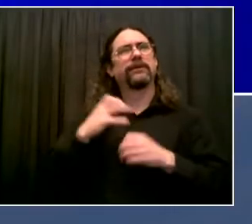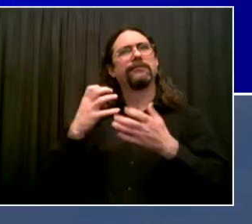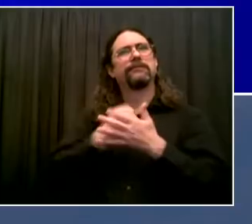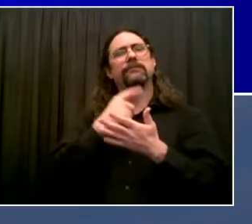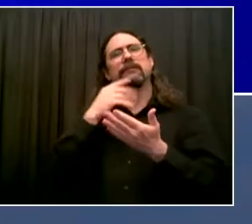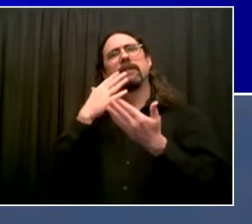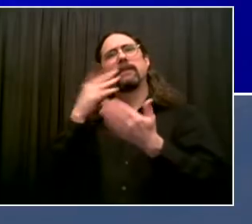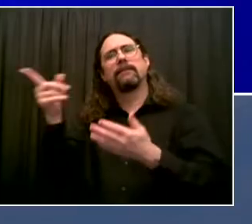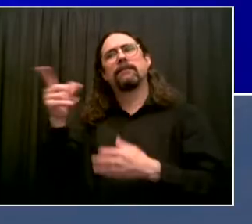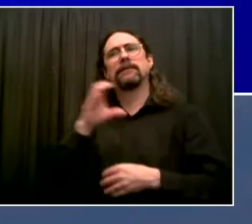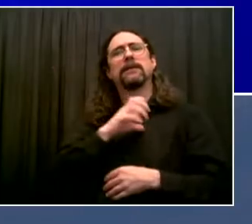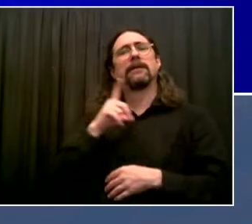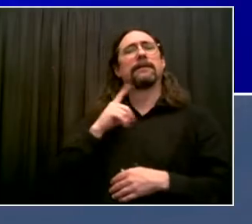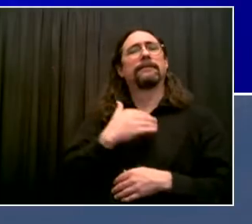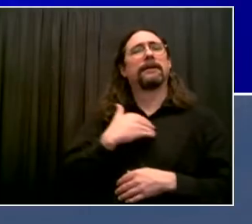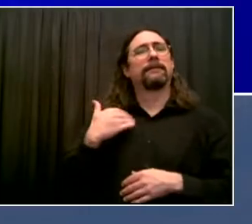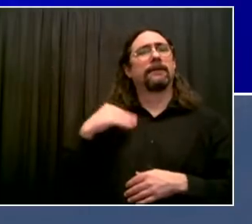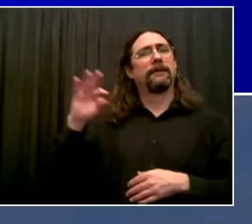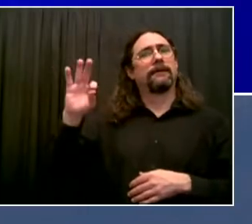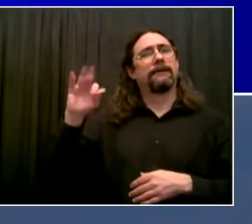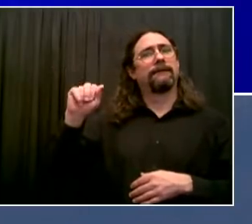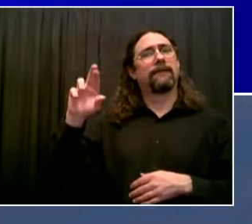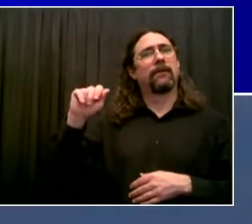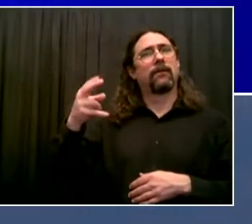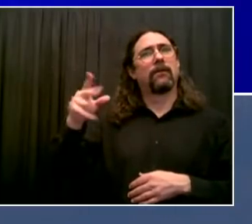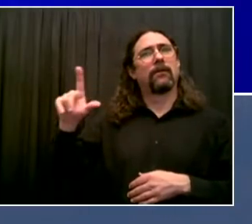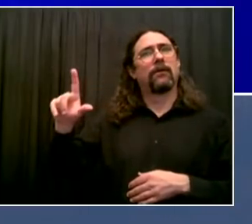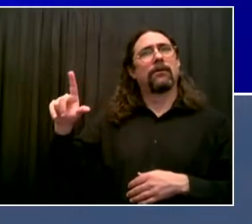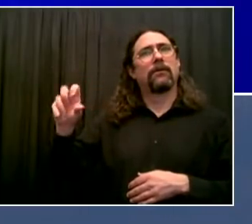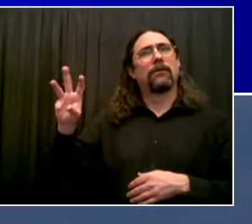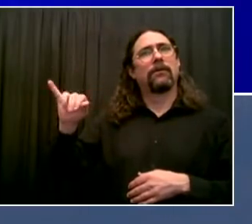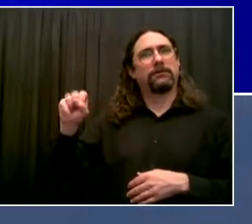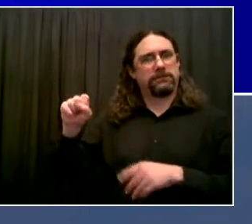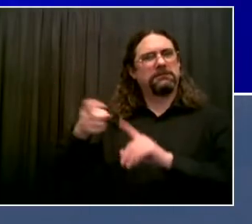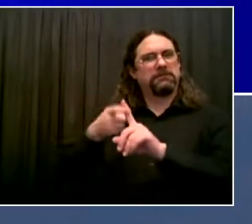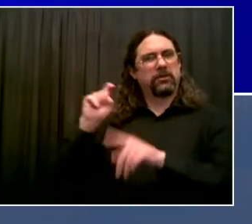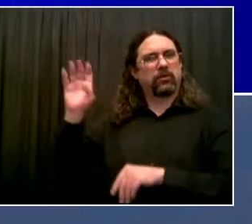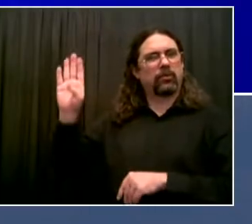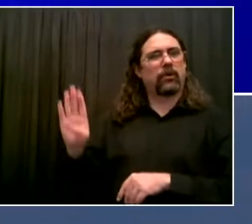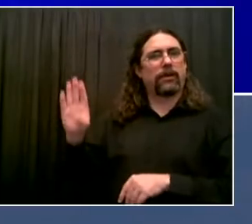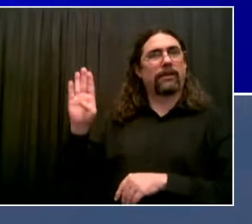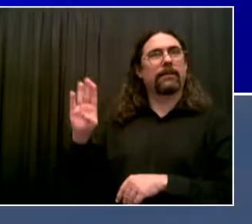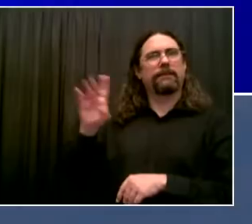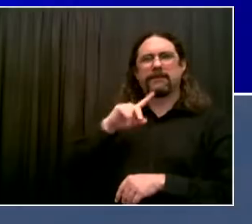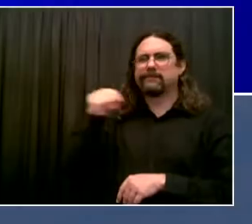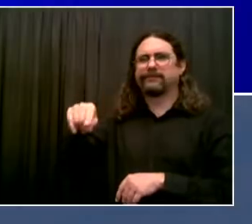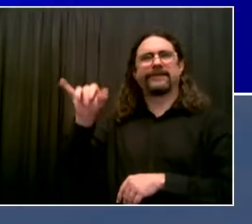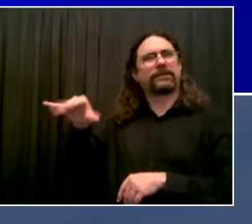THIS IS AN IDEA PUT INTO ACTION AND THKAN YOU TO COUNCIL WOMAN